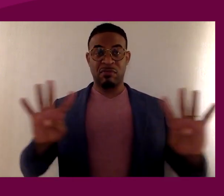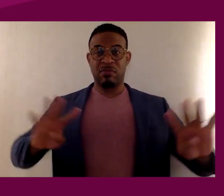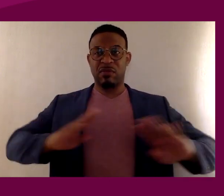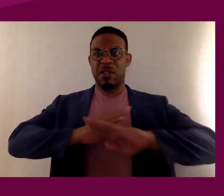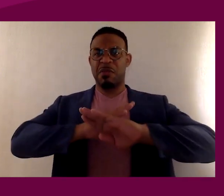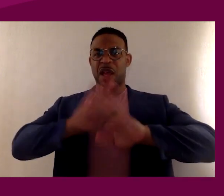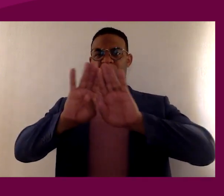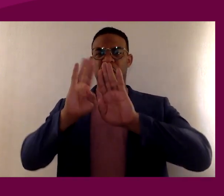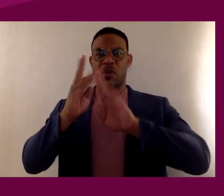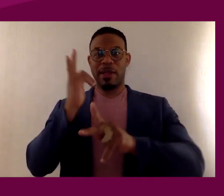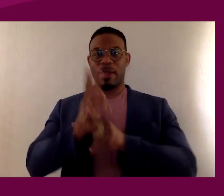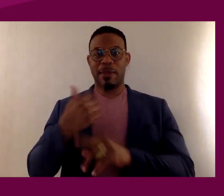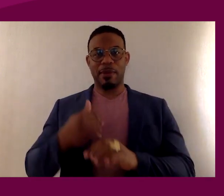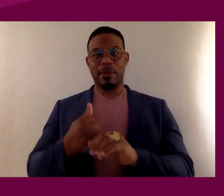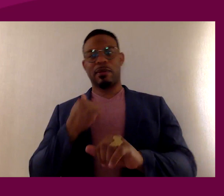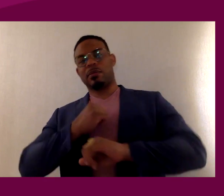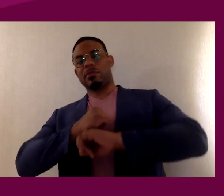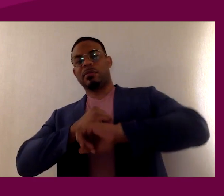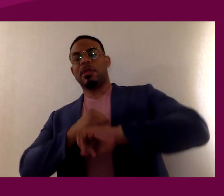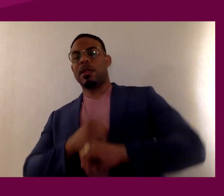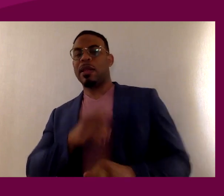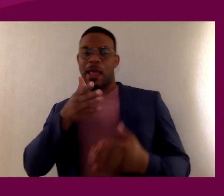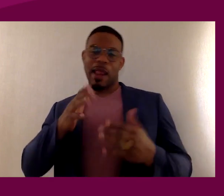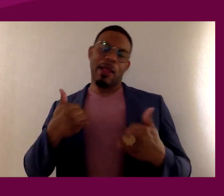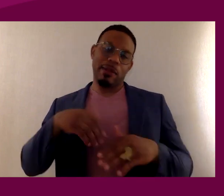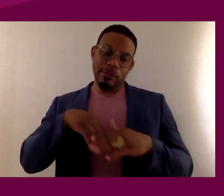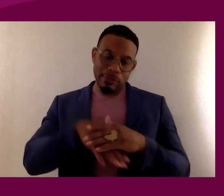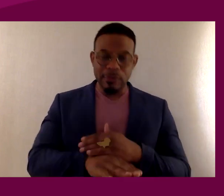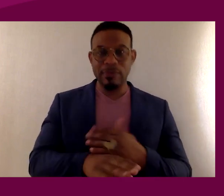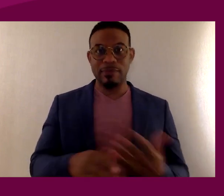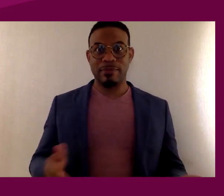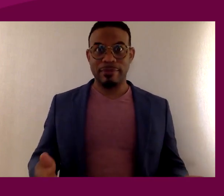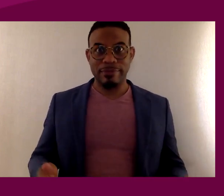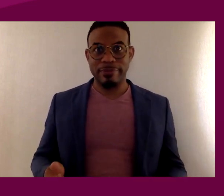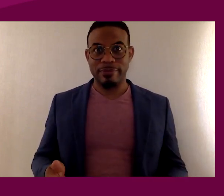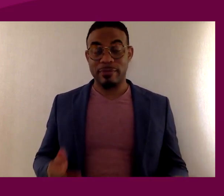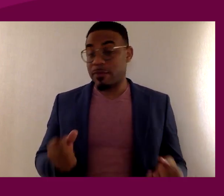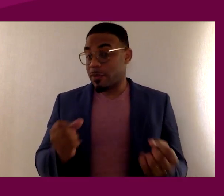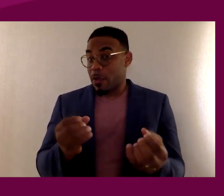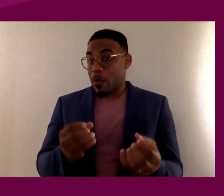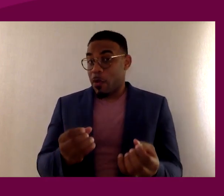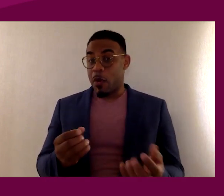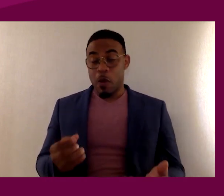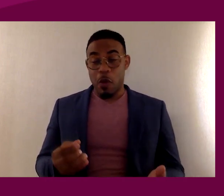And they're all lined up, blocking the doors, keeping us out, and not allowing us to enter.